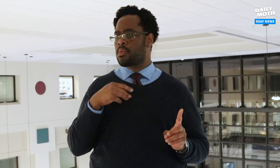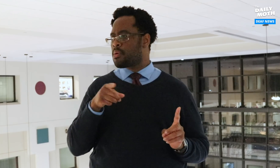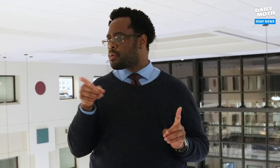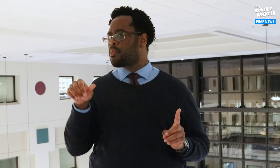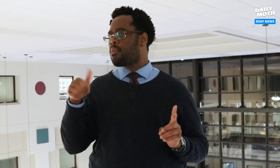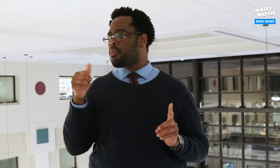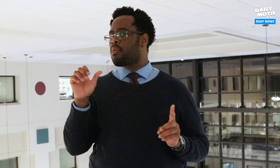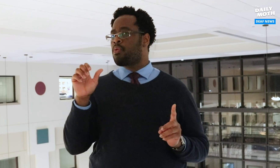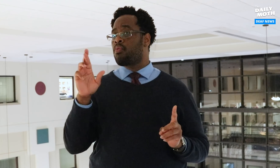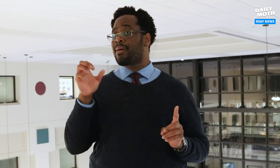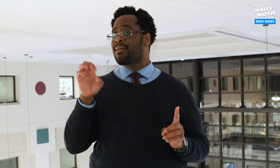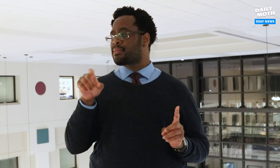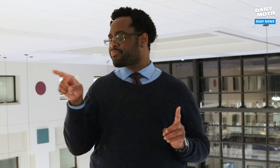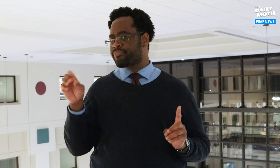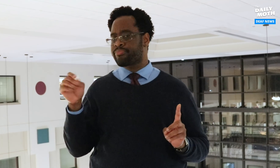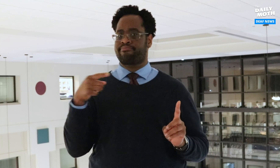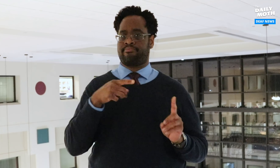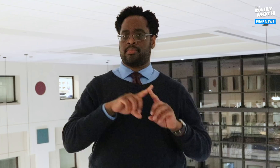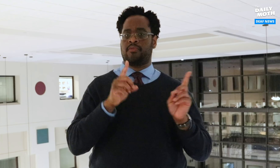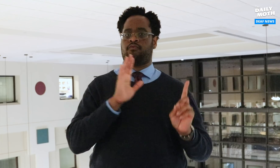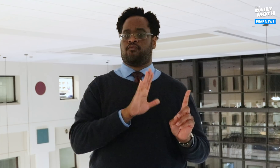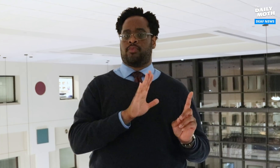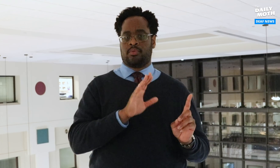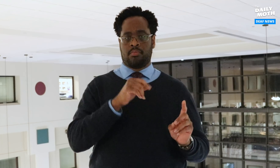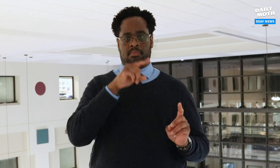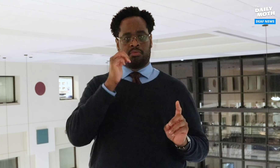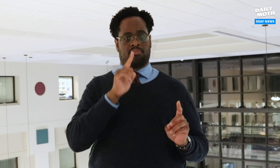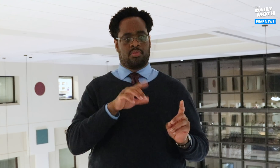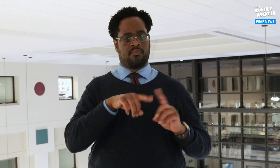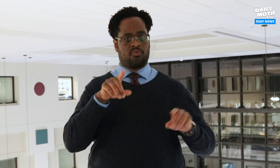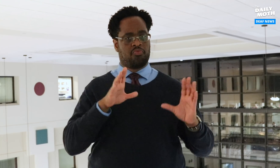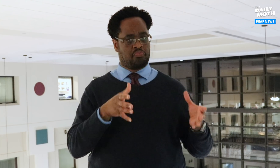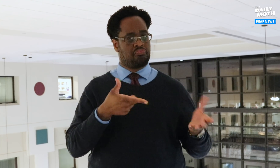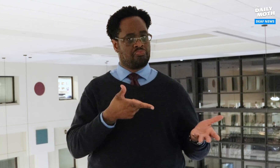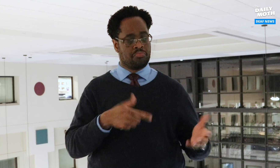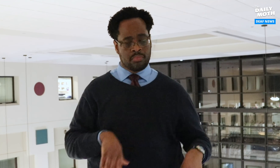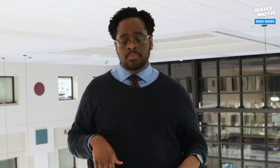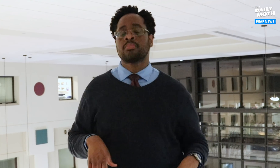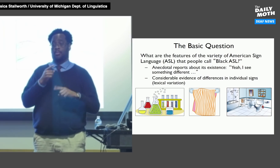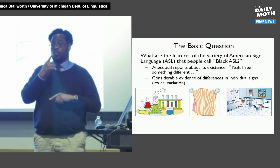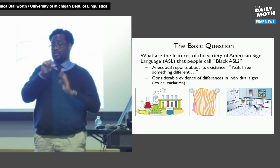If you look at white people or other races, you will see that they don't use those signs. So there is a Black ASL variation.